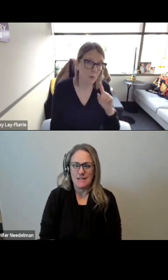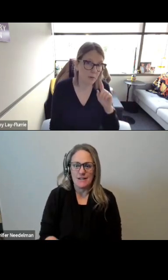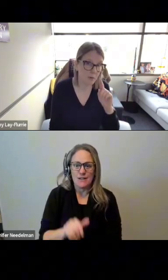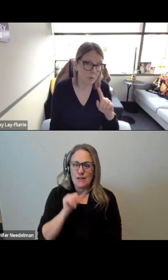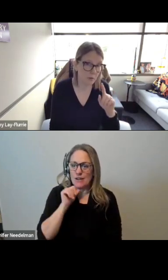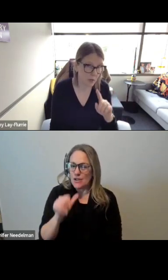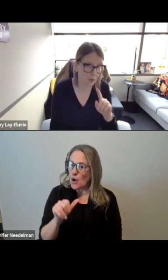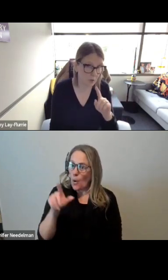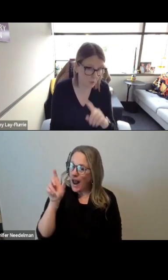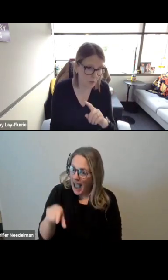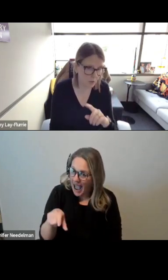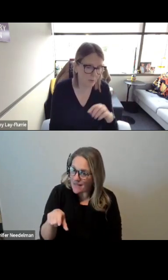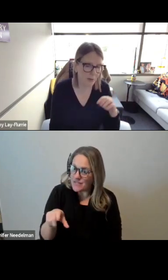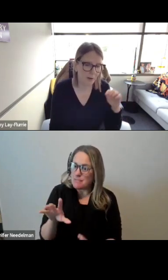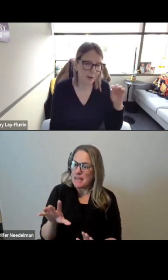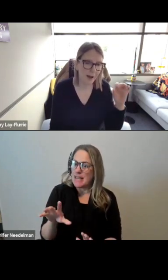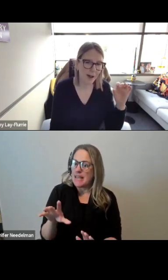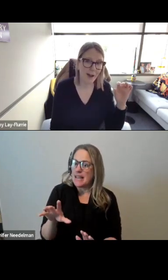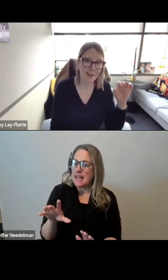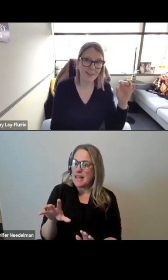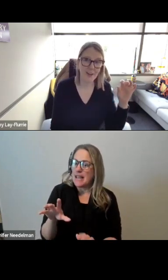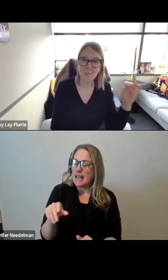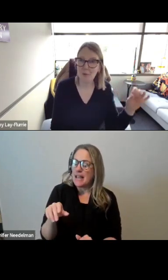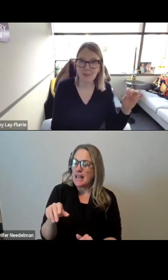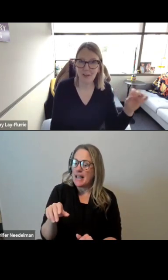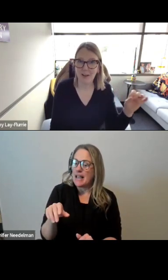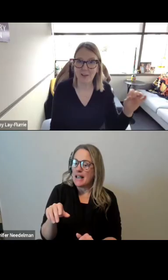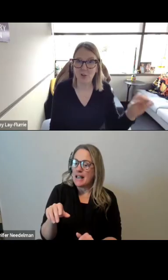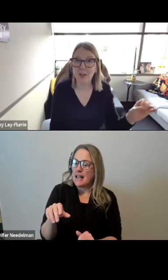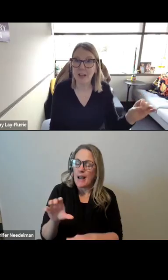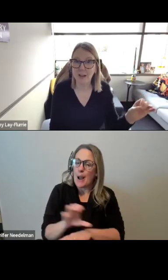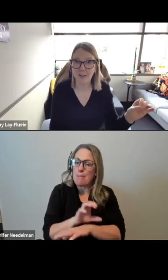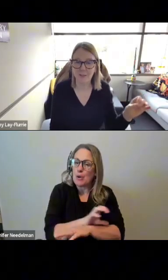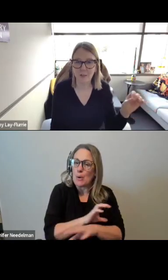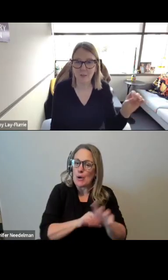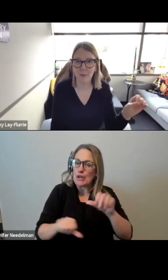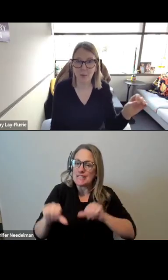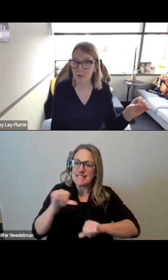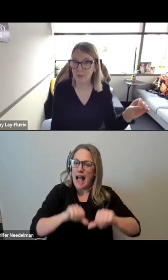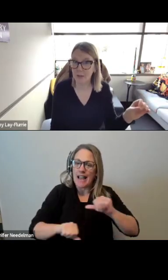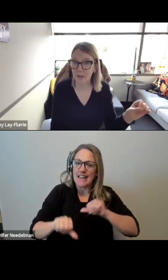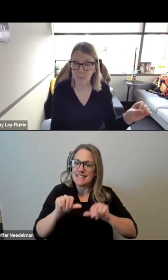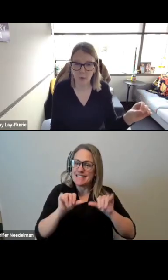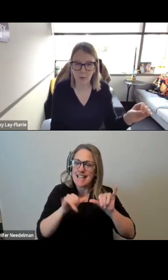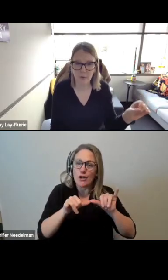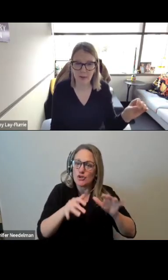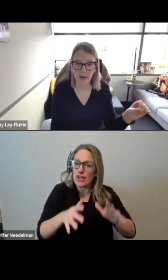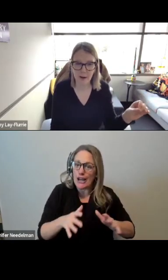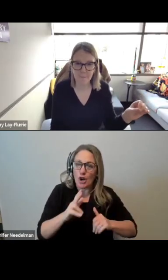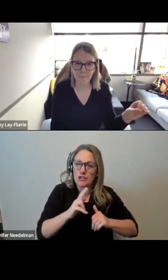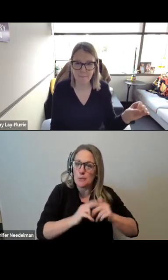although we still suggest you do a computer science engineer to build product anymore with AI.